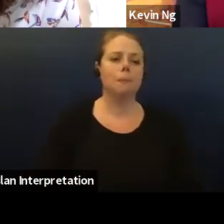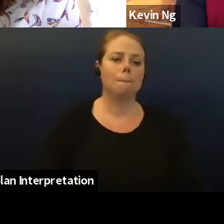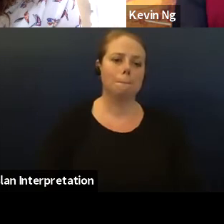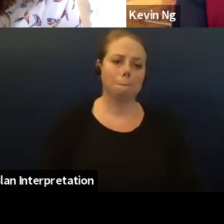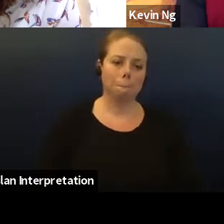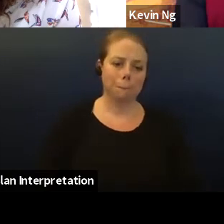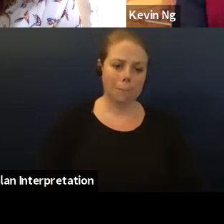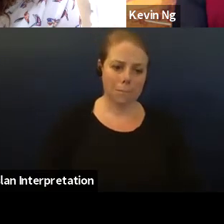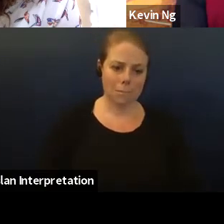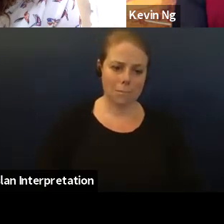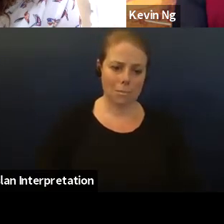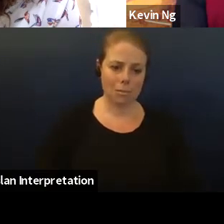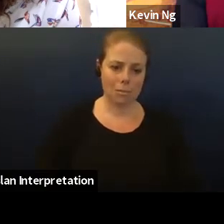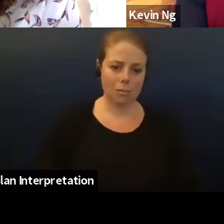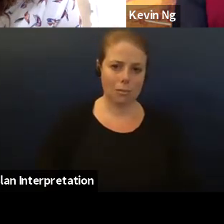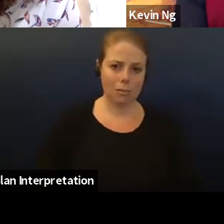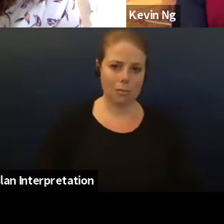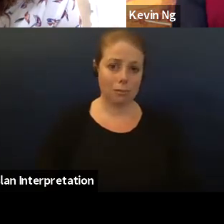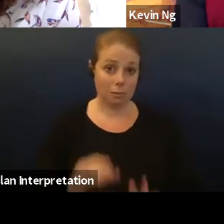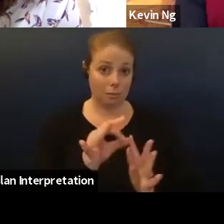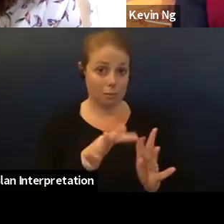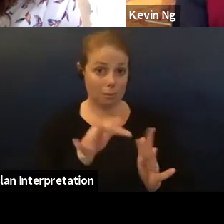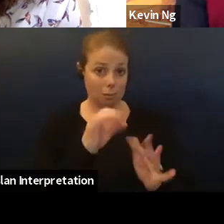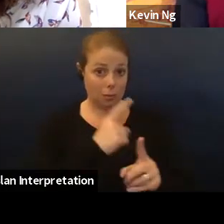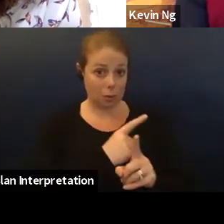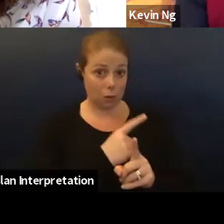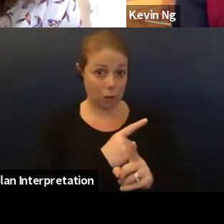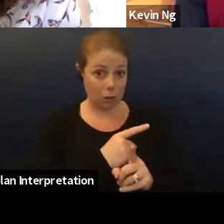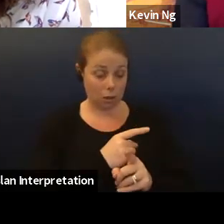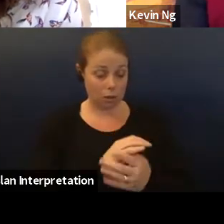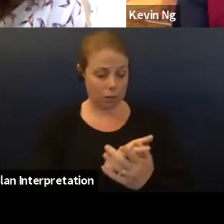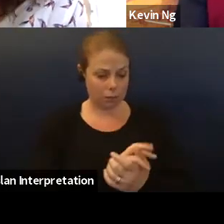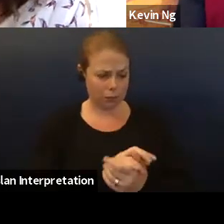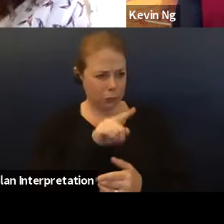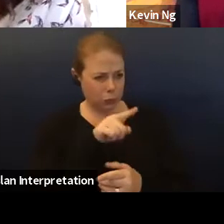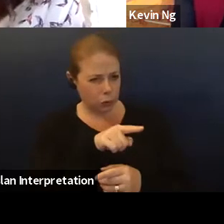Did it help you having you've talked a bit already about being part of a multi art form panel and